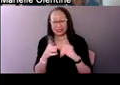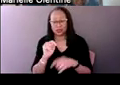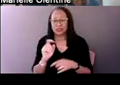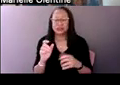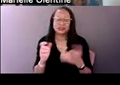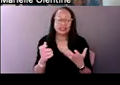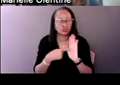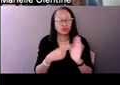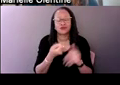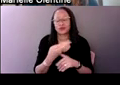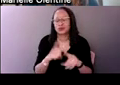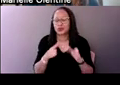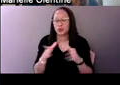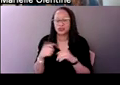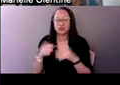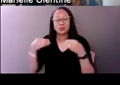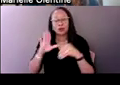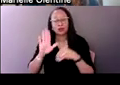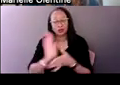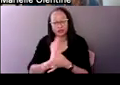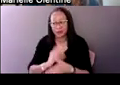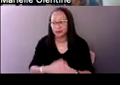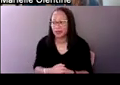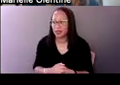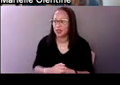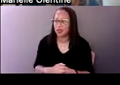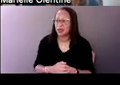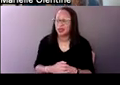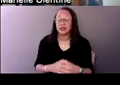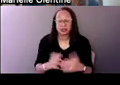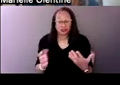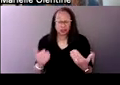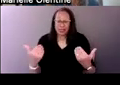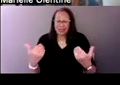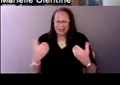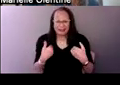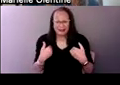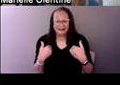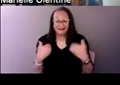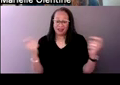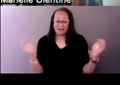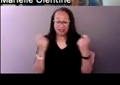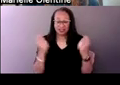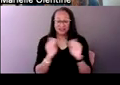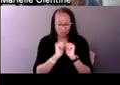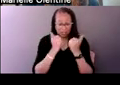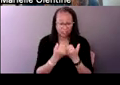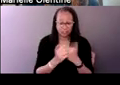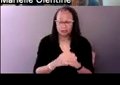agents and sold no rights at all, not even U.S. only rights or parts of other worldwide rights.